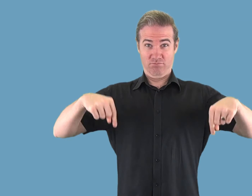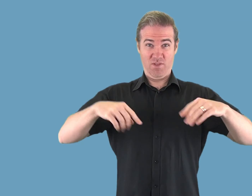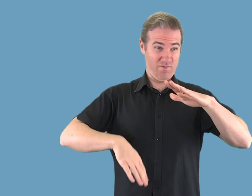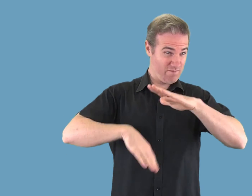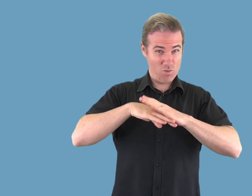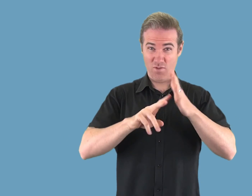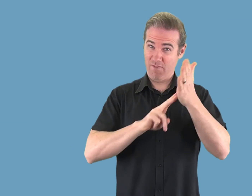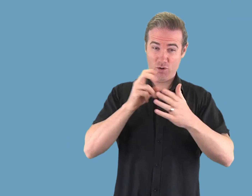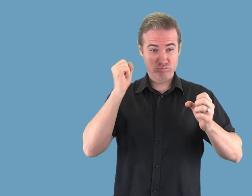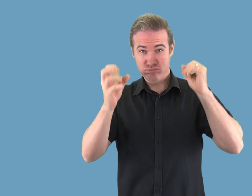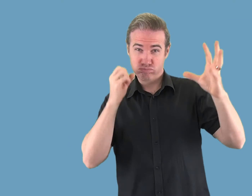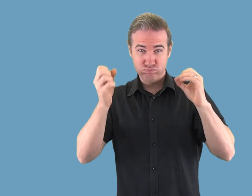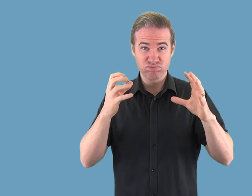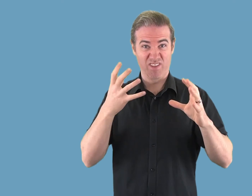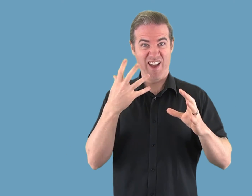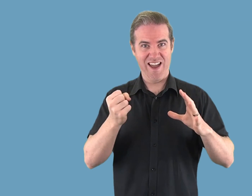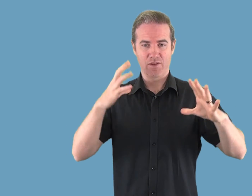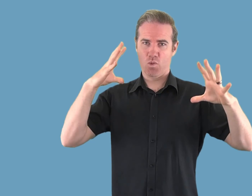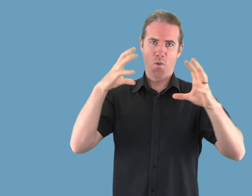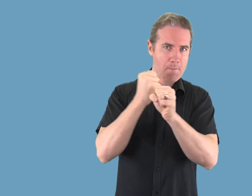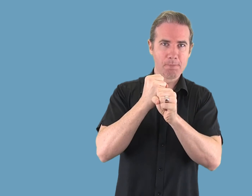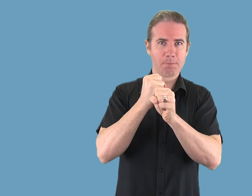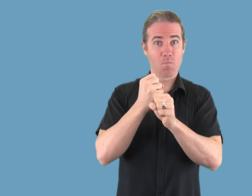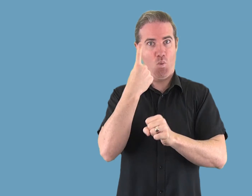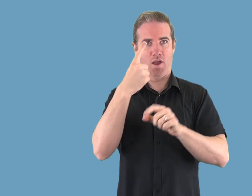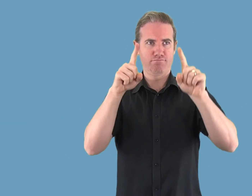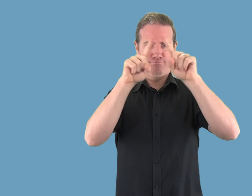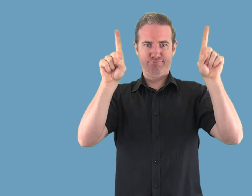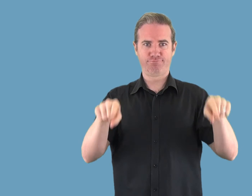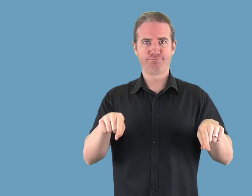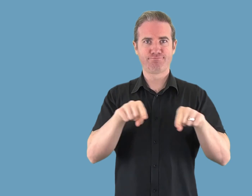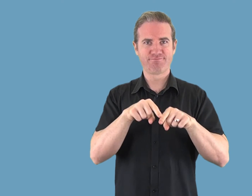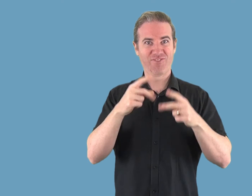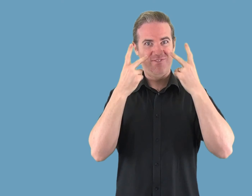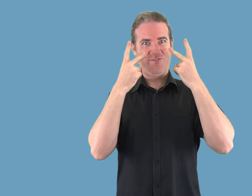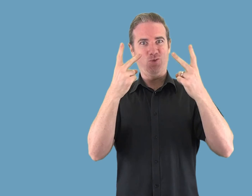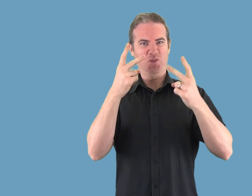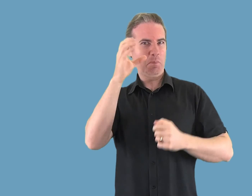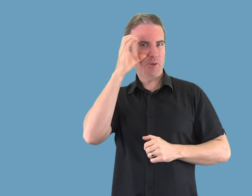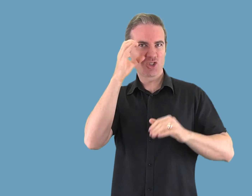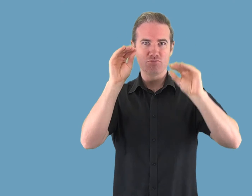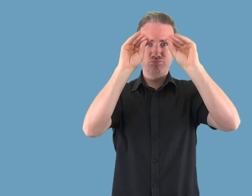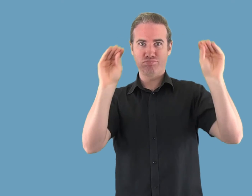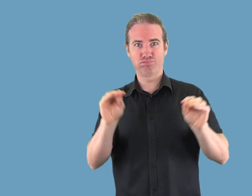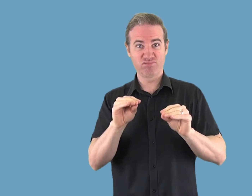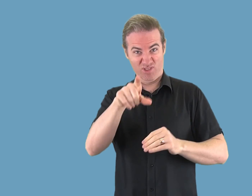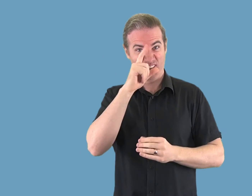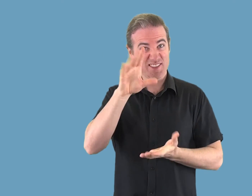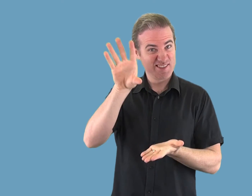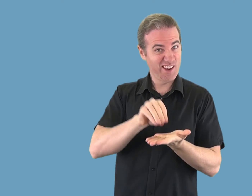You can see this information as a handy,